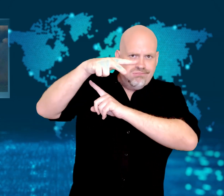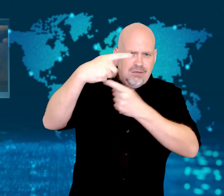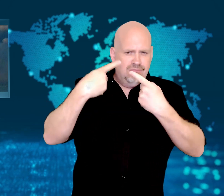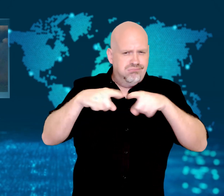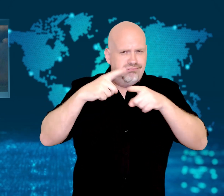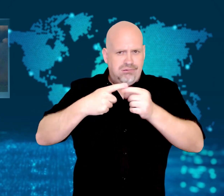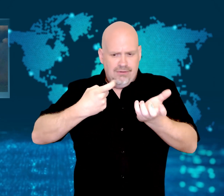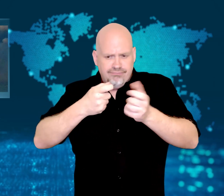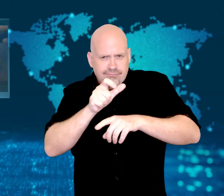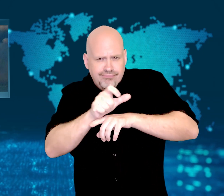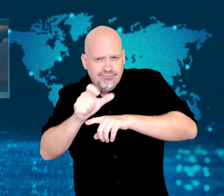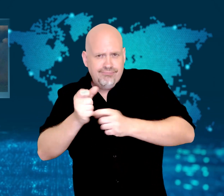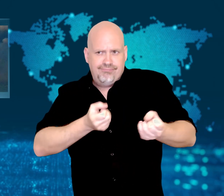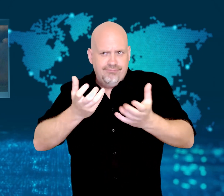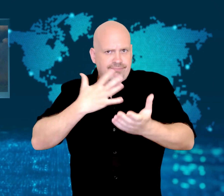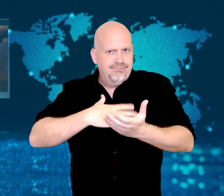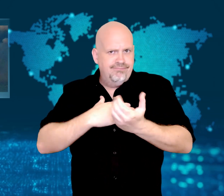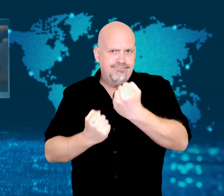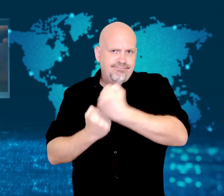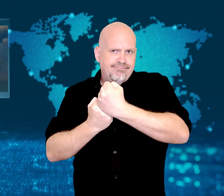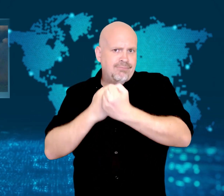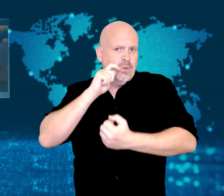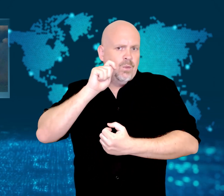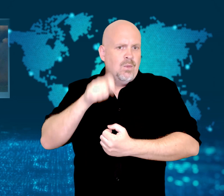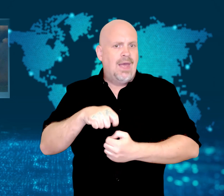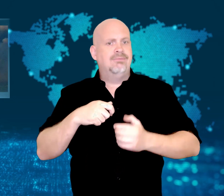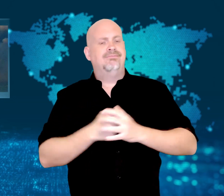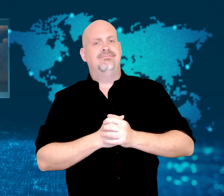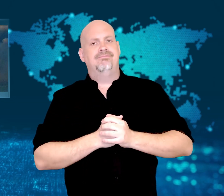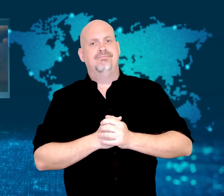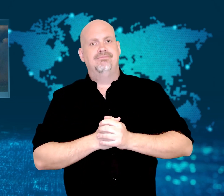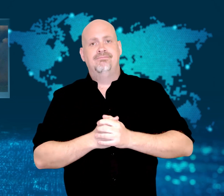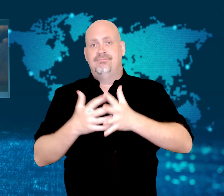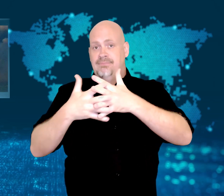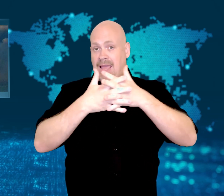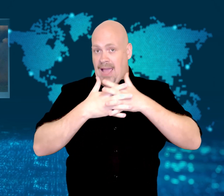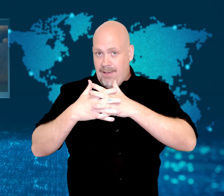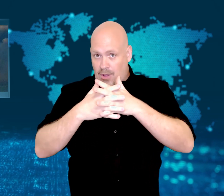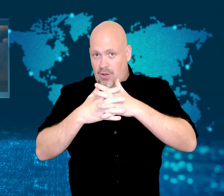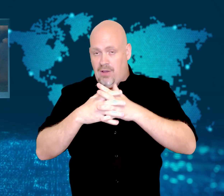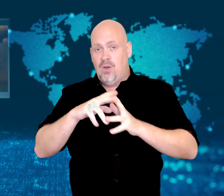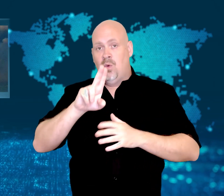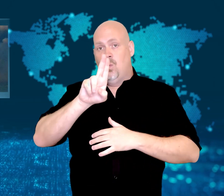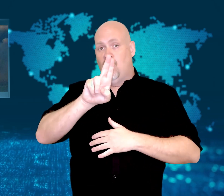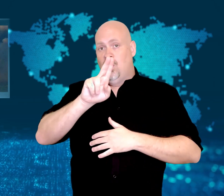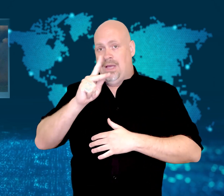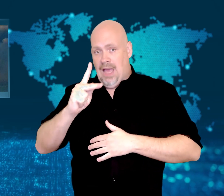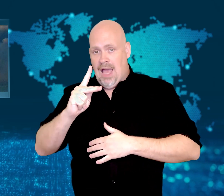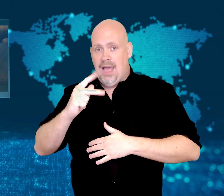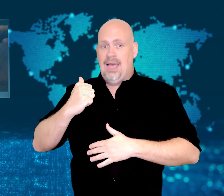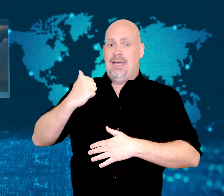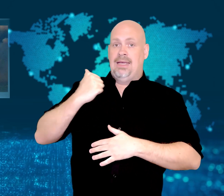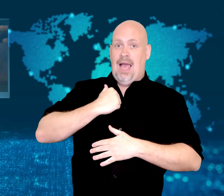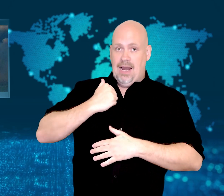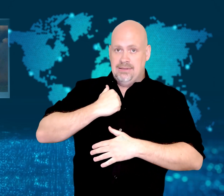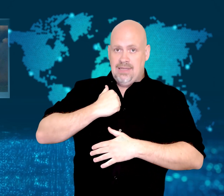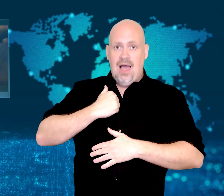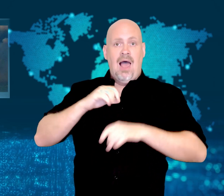The US, UK, Canada, and Australia have banned Russian fuel supplies,